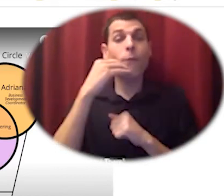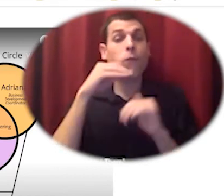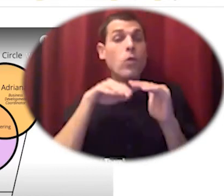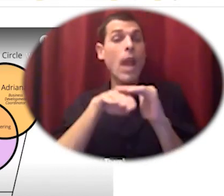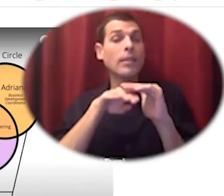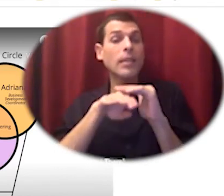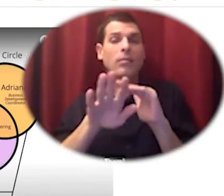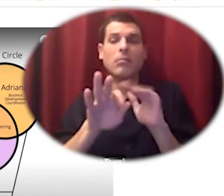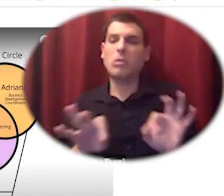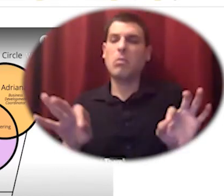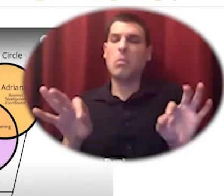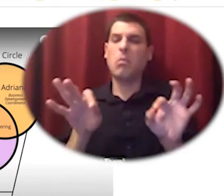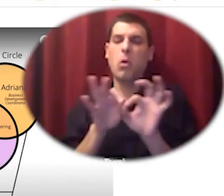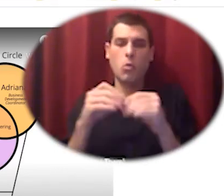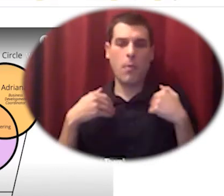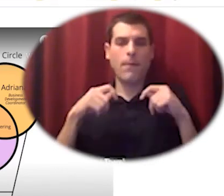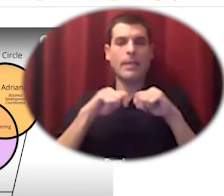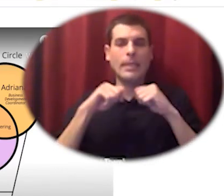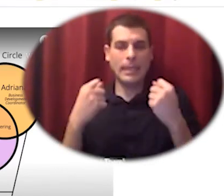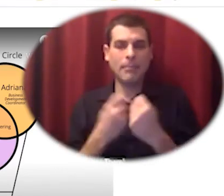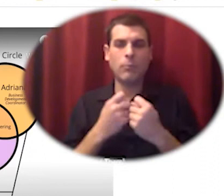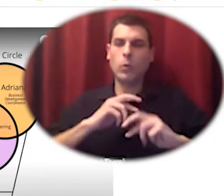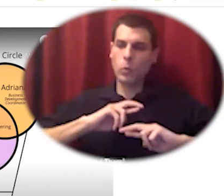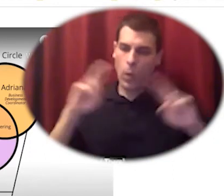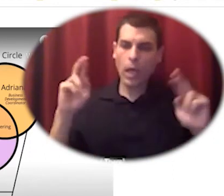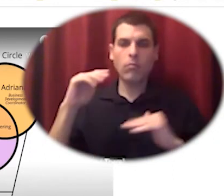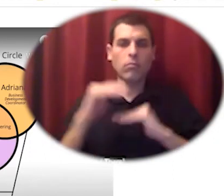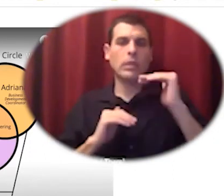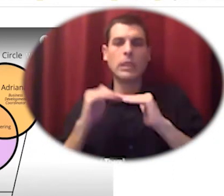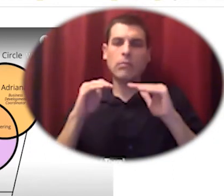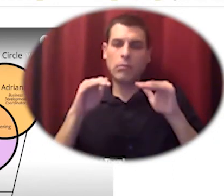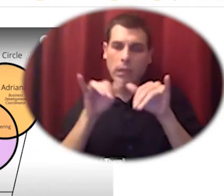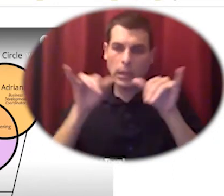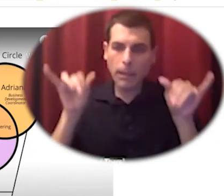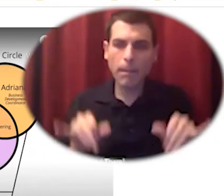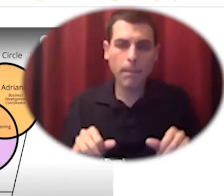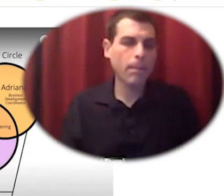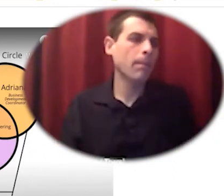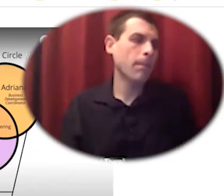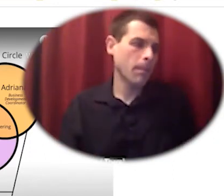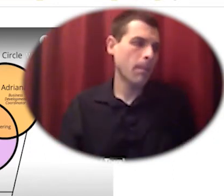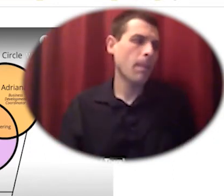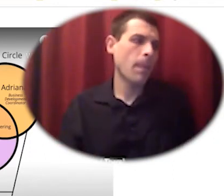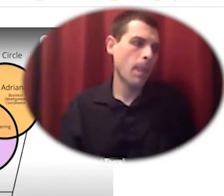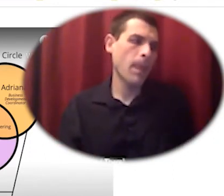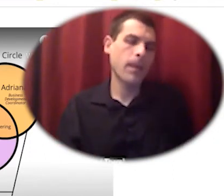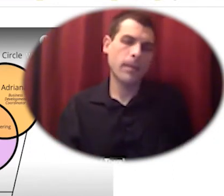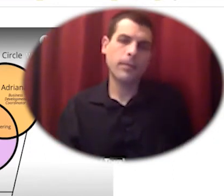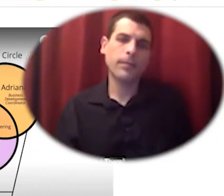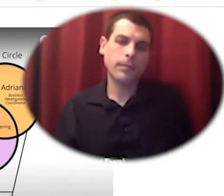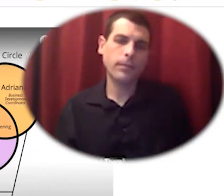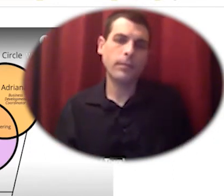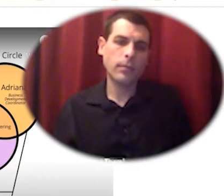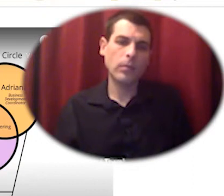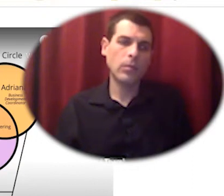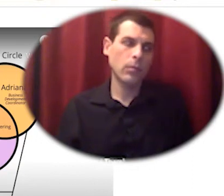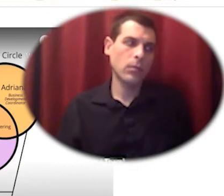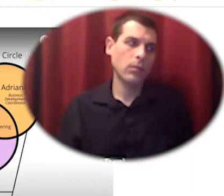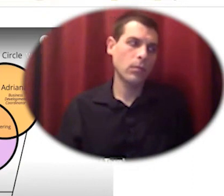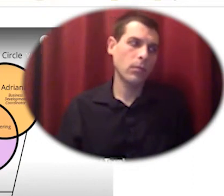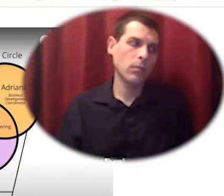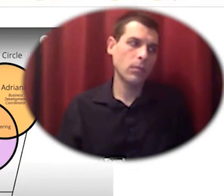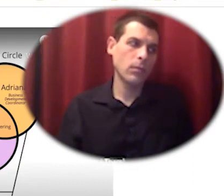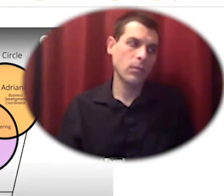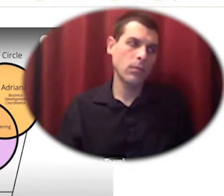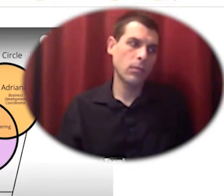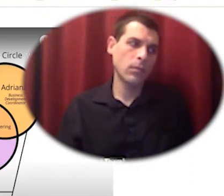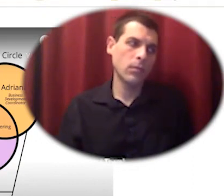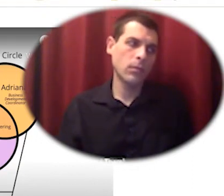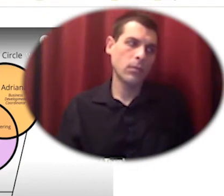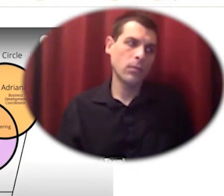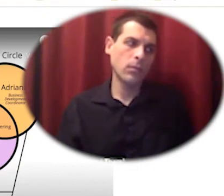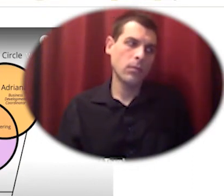and in the food system and so they designed this plan and finished designing it right up